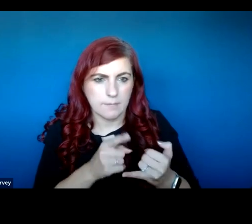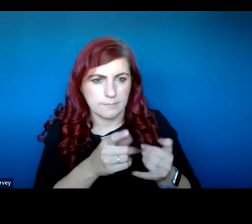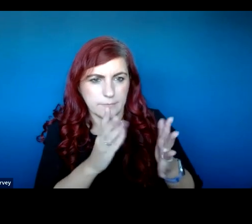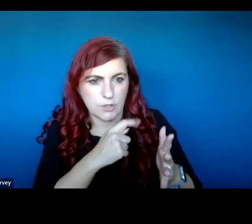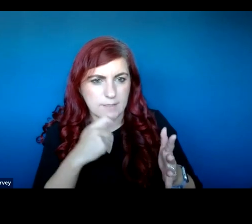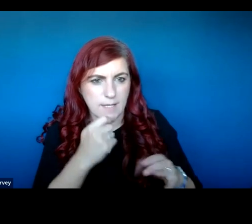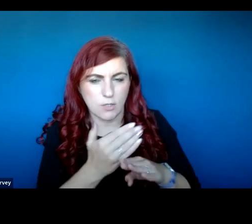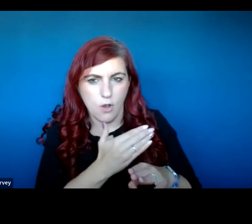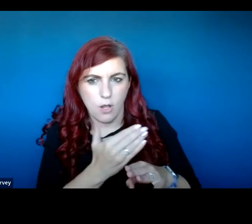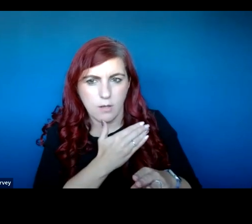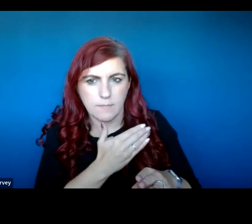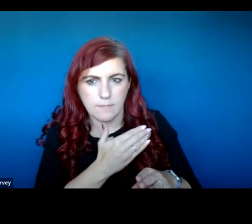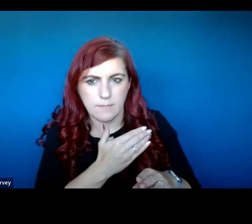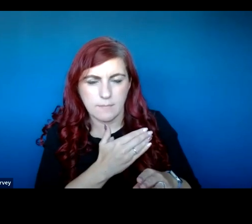how's it going?